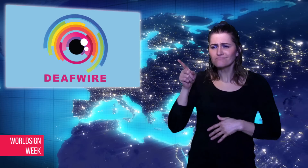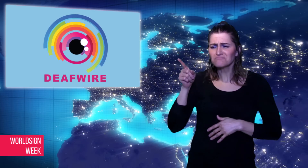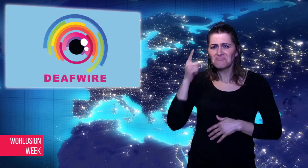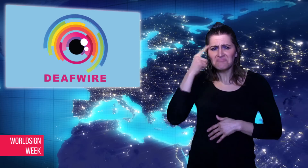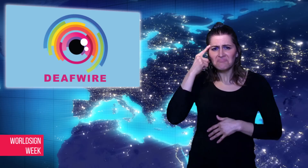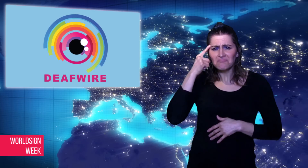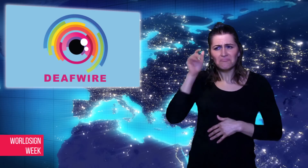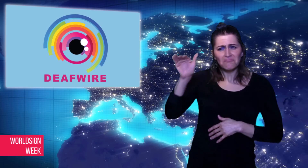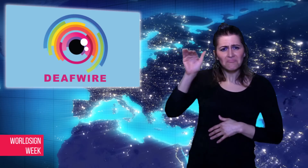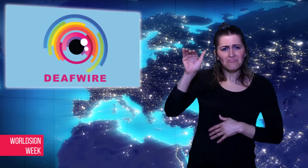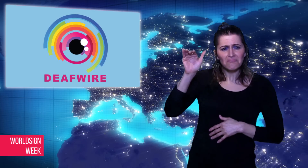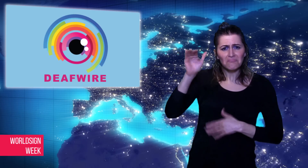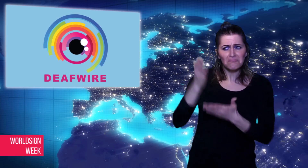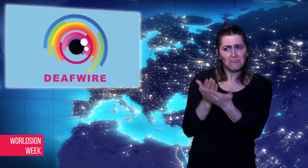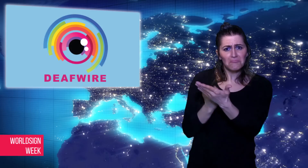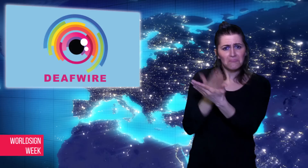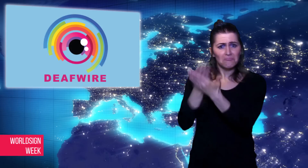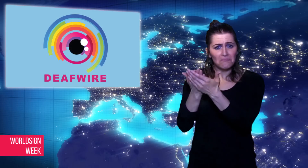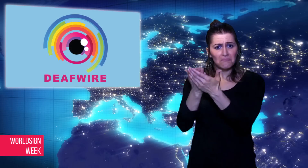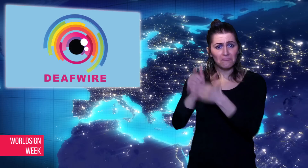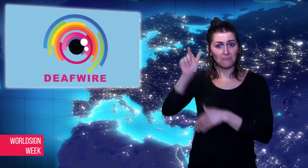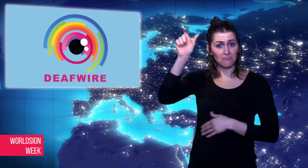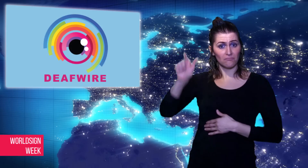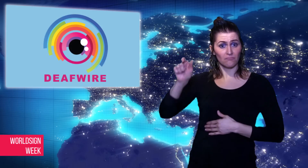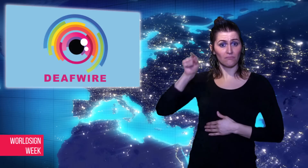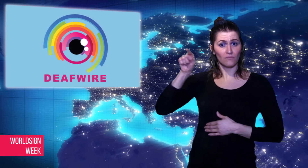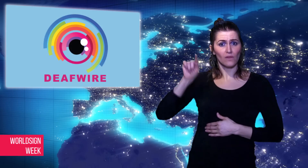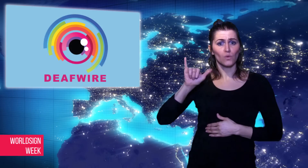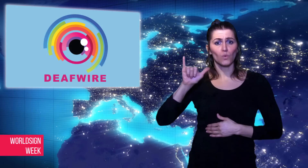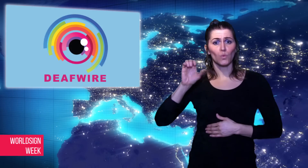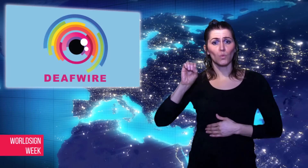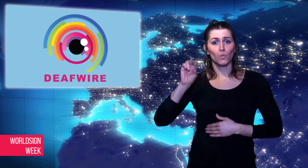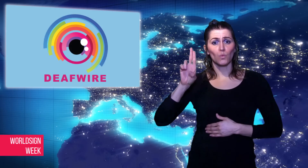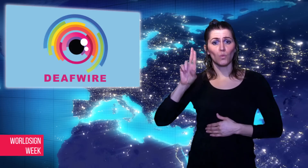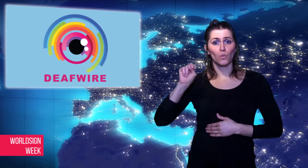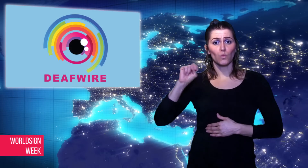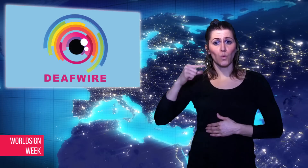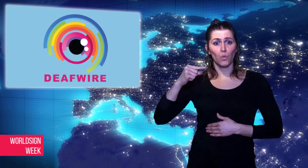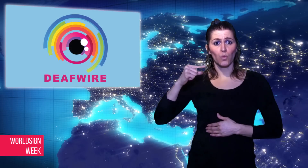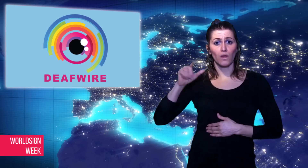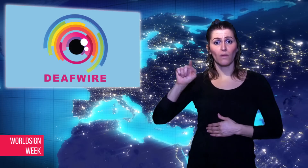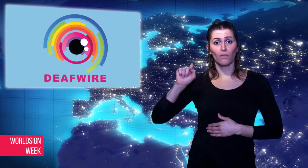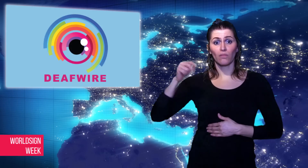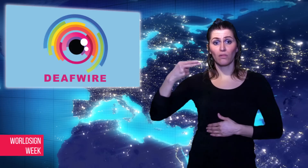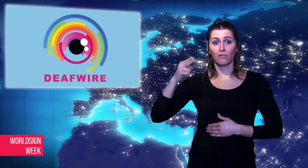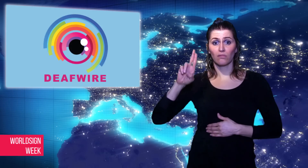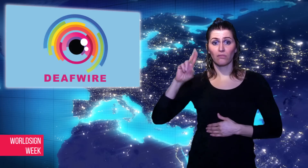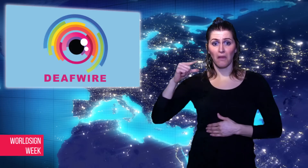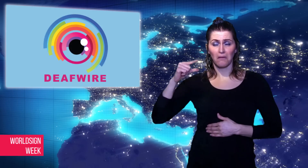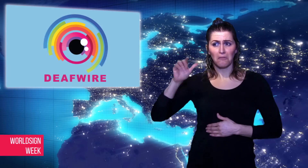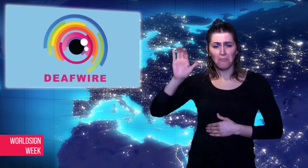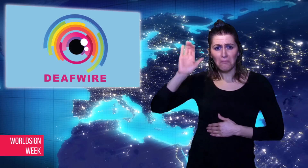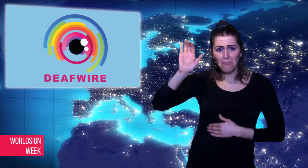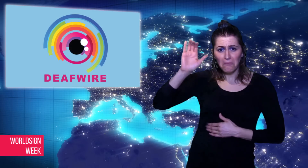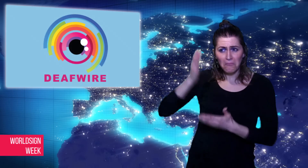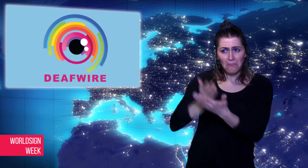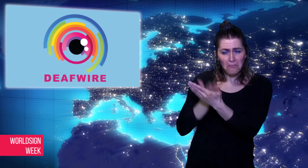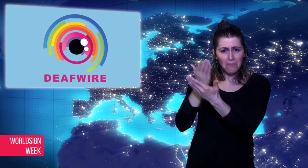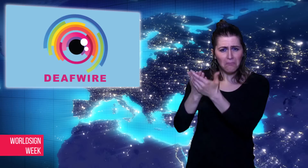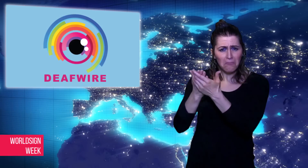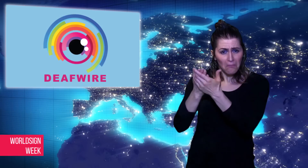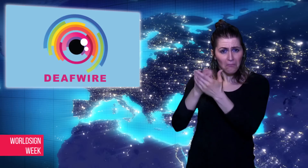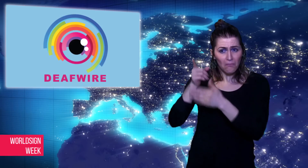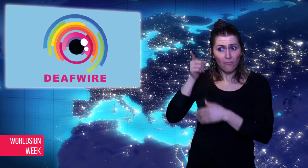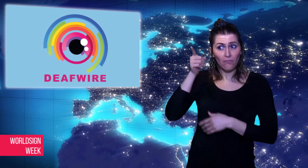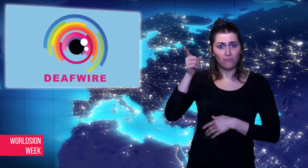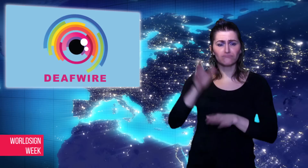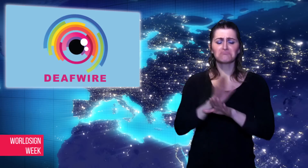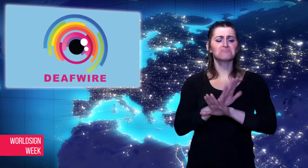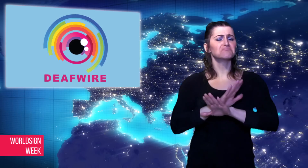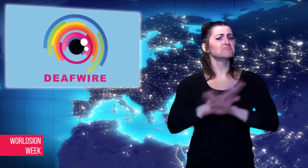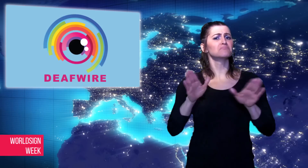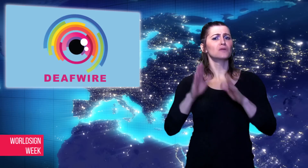of not making any more music, he should